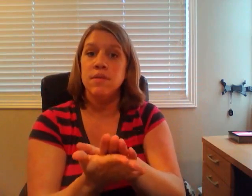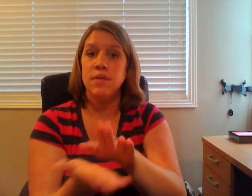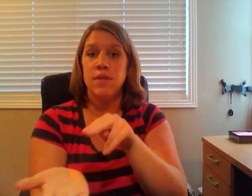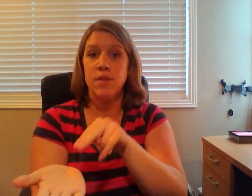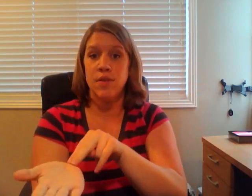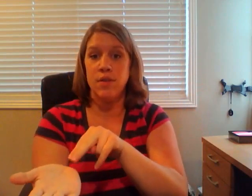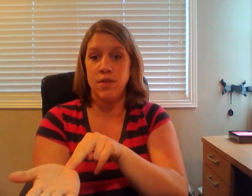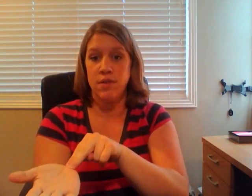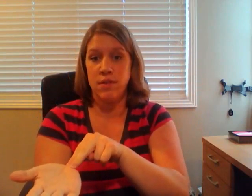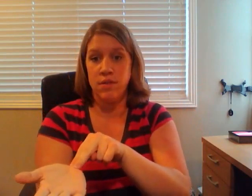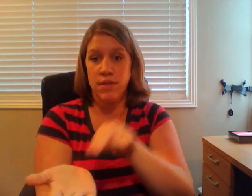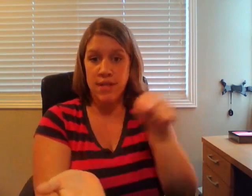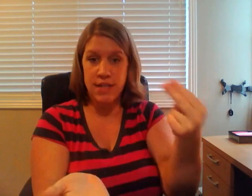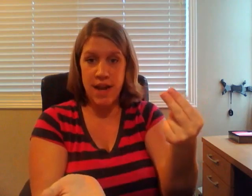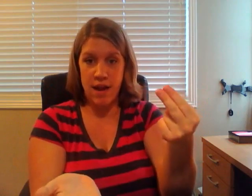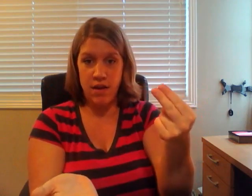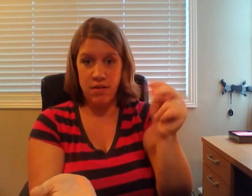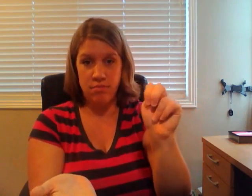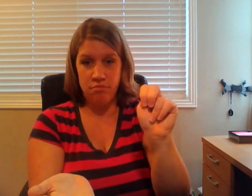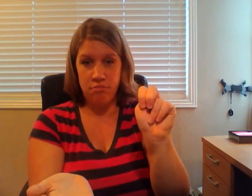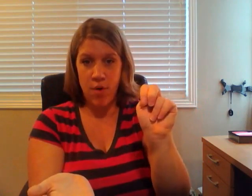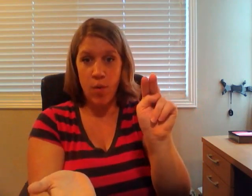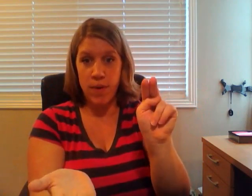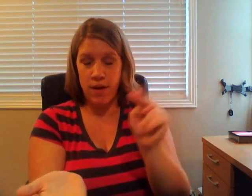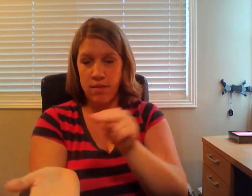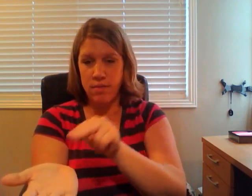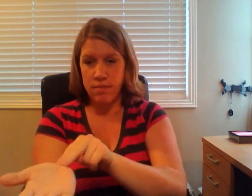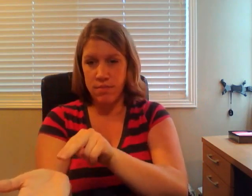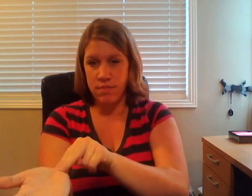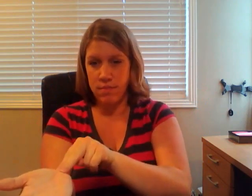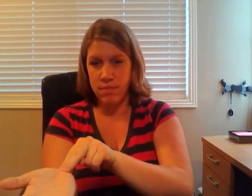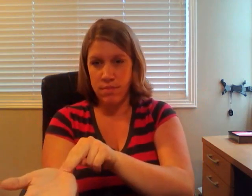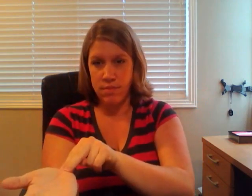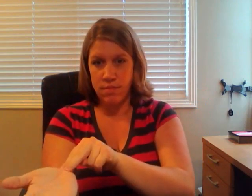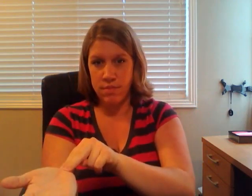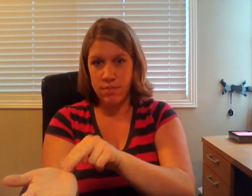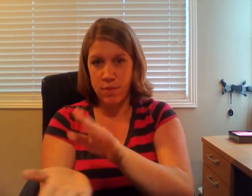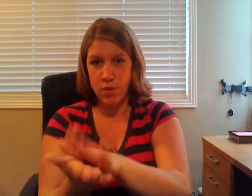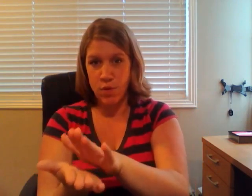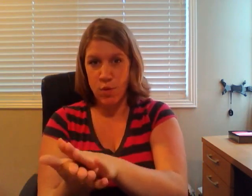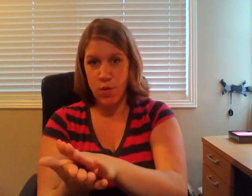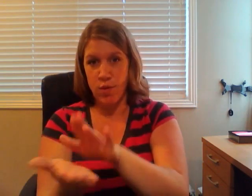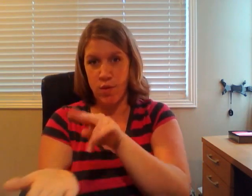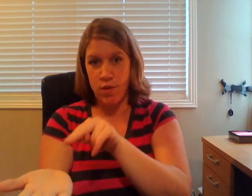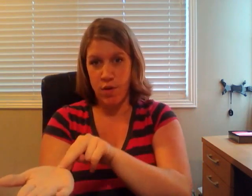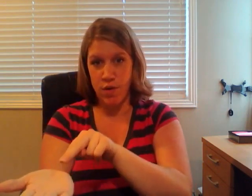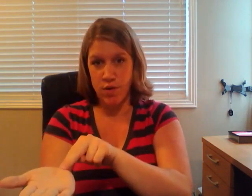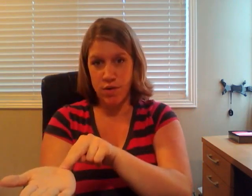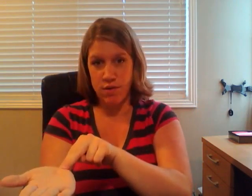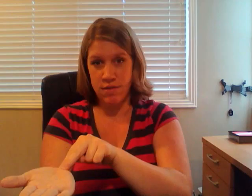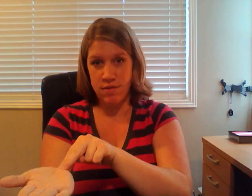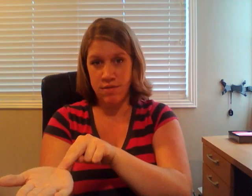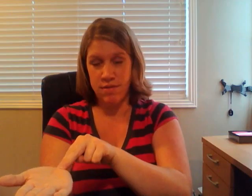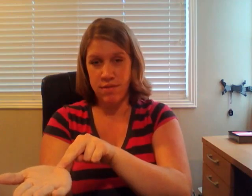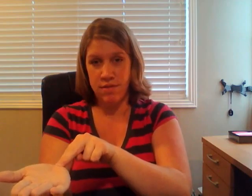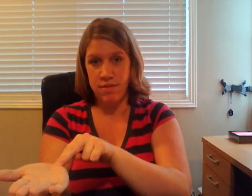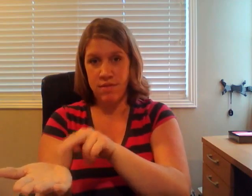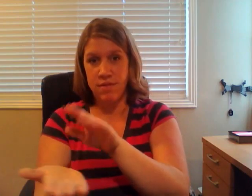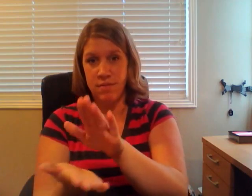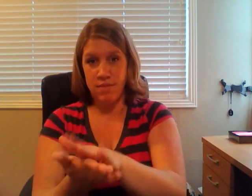School Nurse